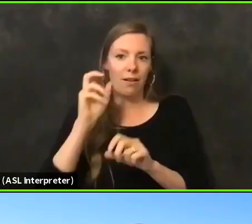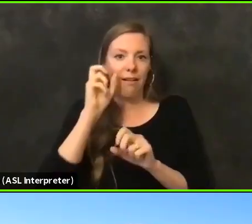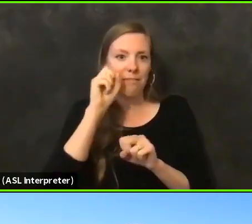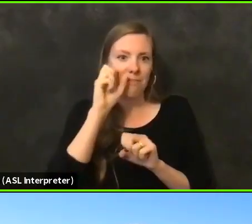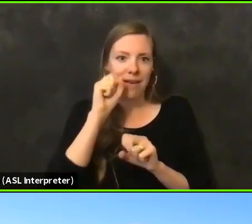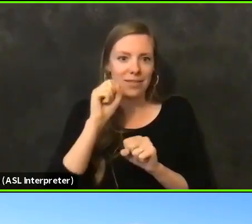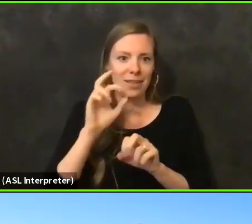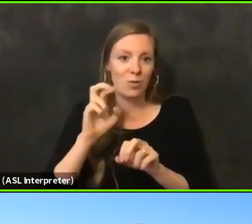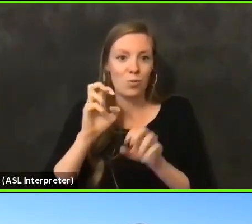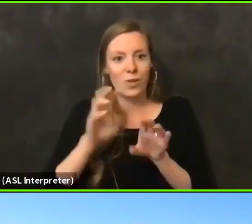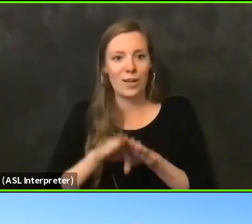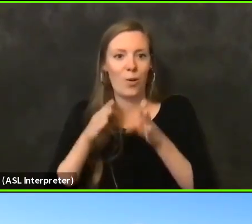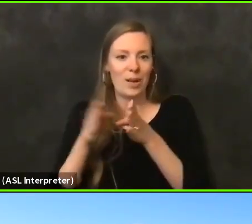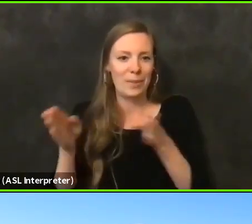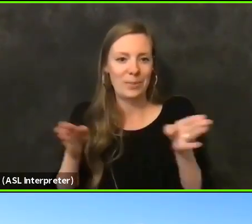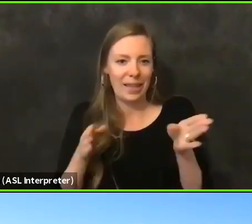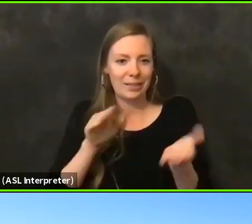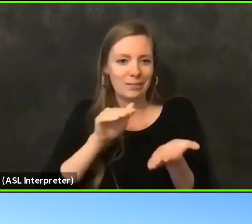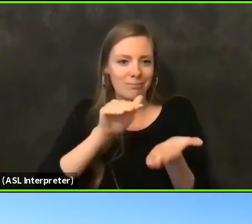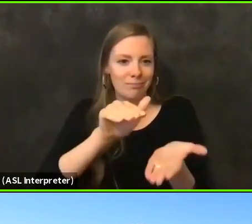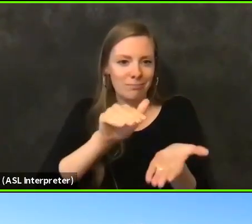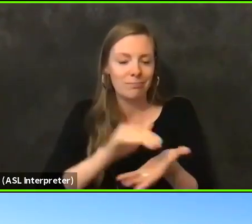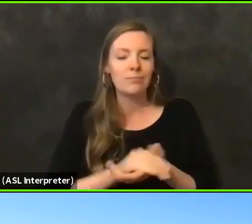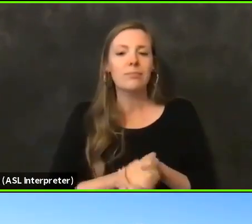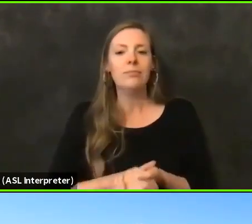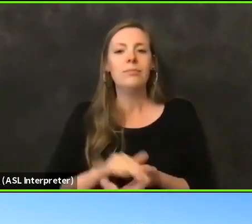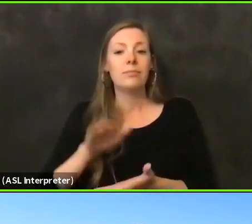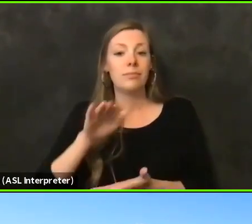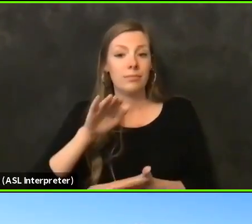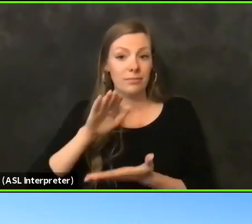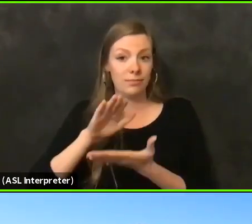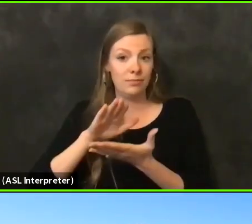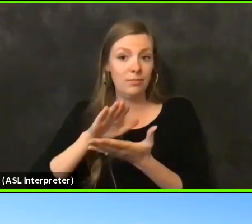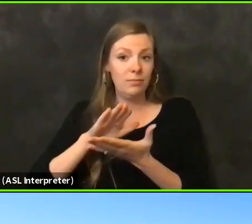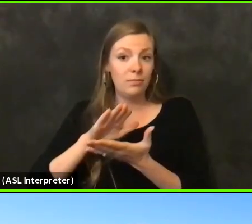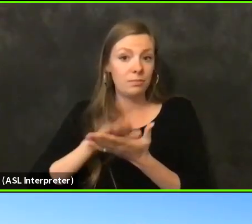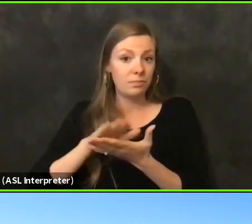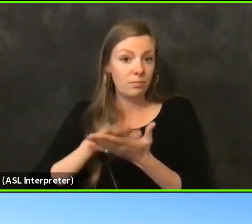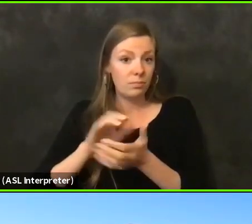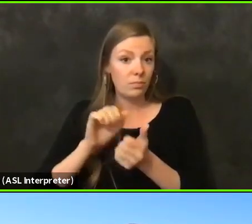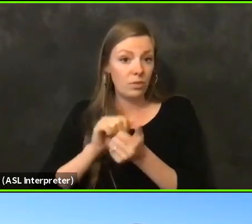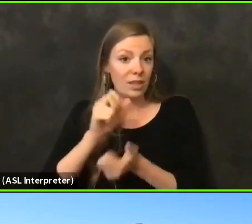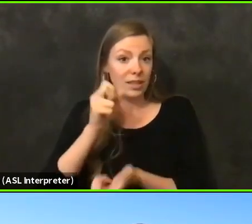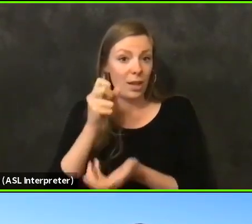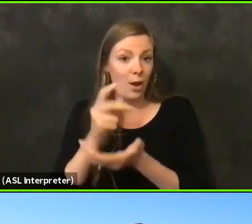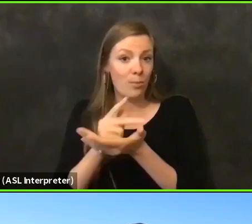the schools that have that would approve waivers from before are the